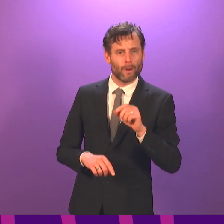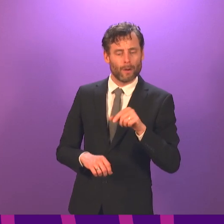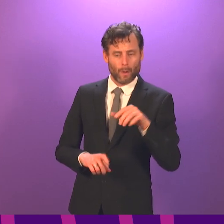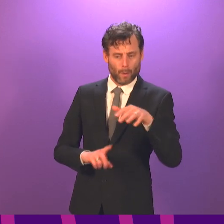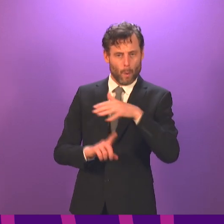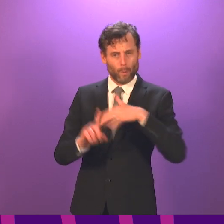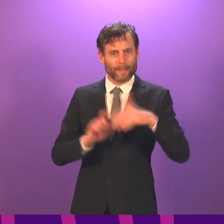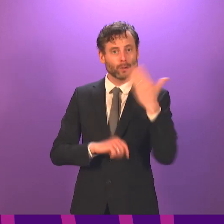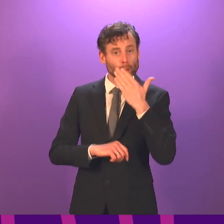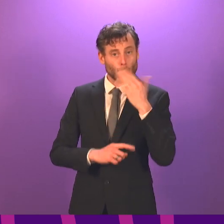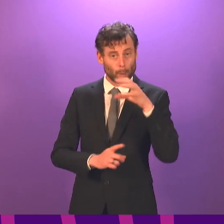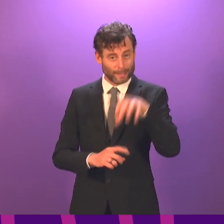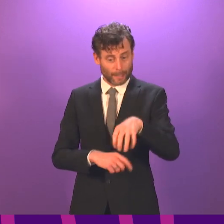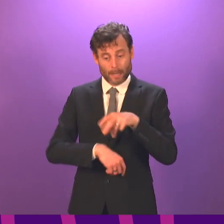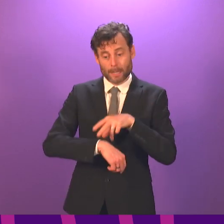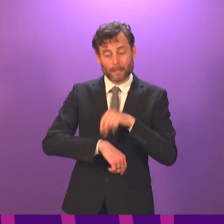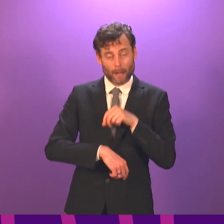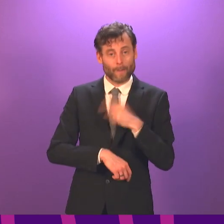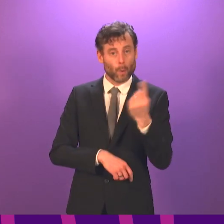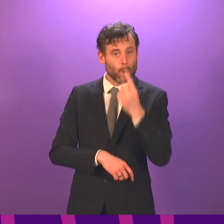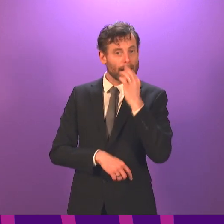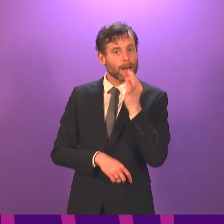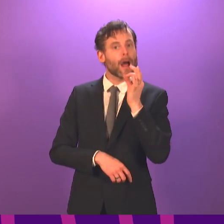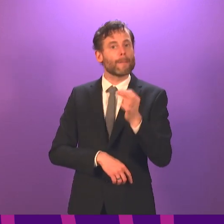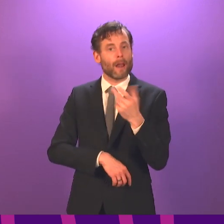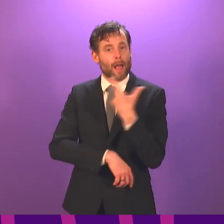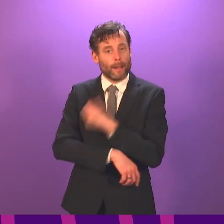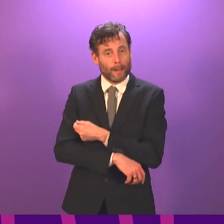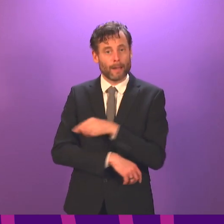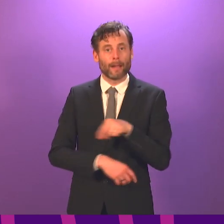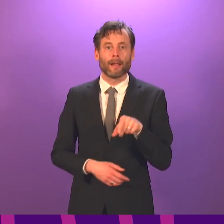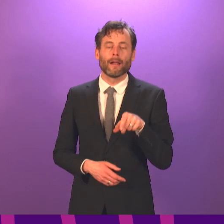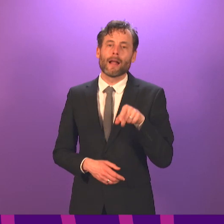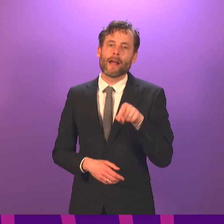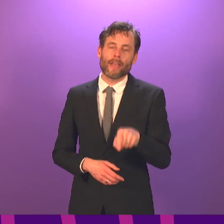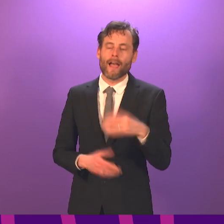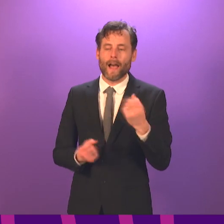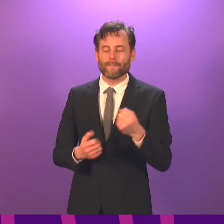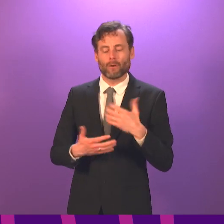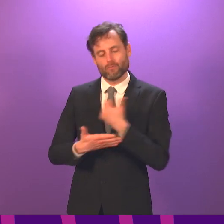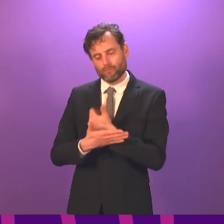who are eligible will undertake regular healthcare and social care duties with multiple children/young